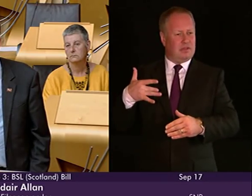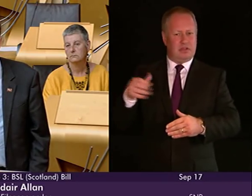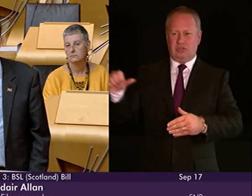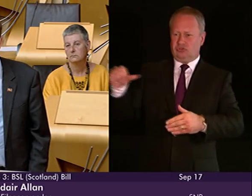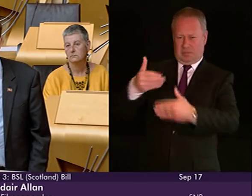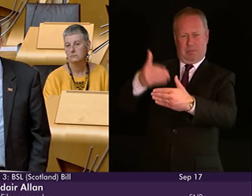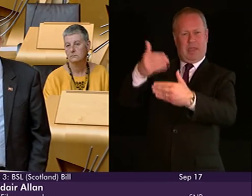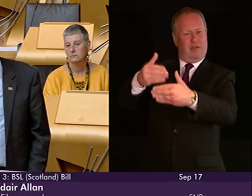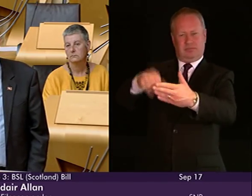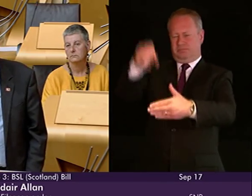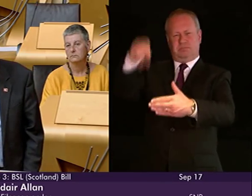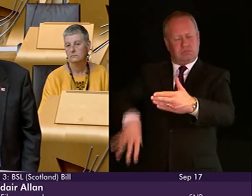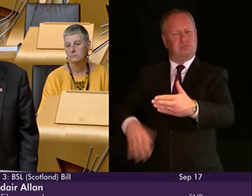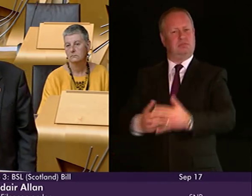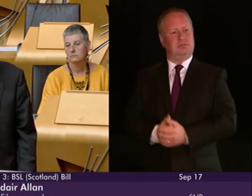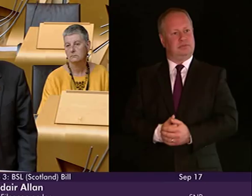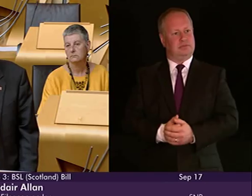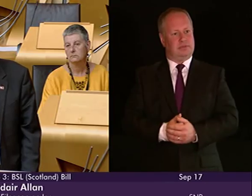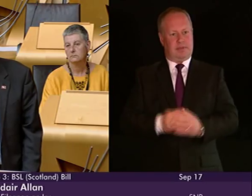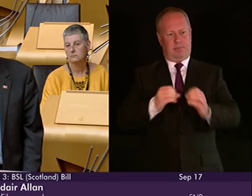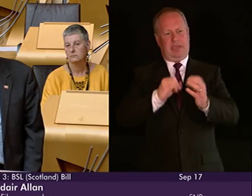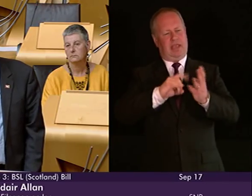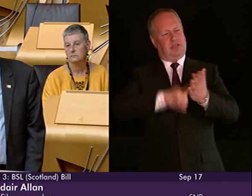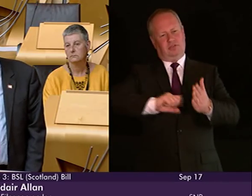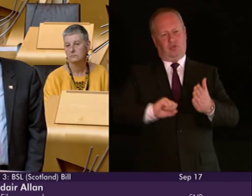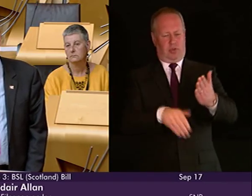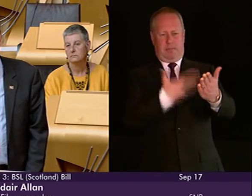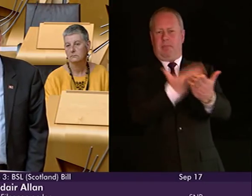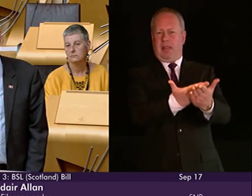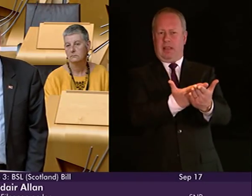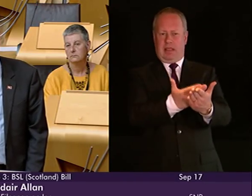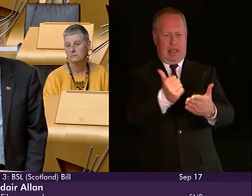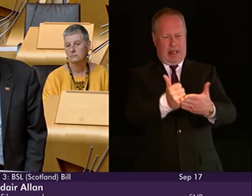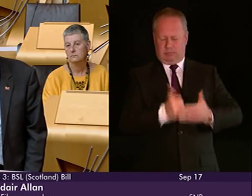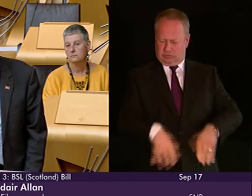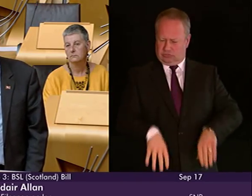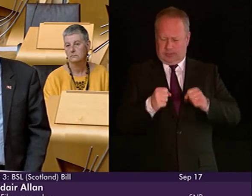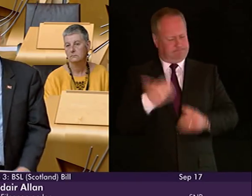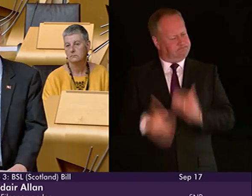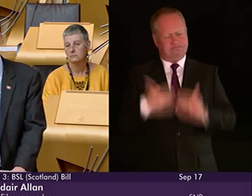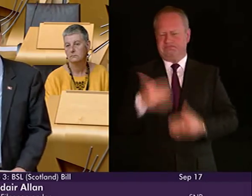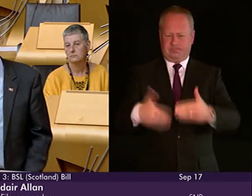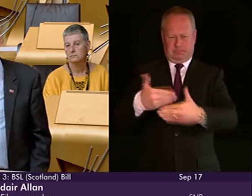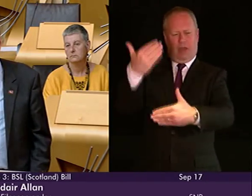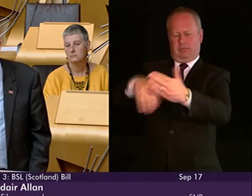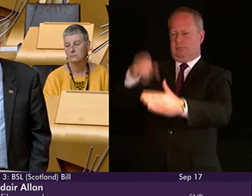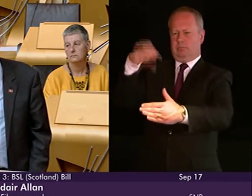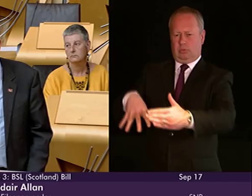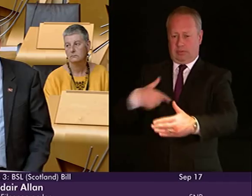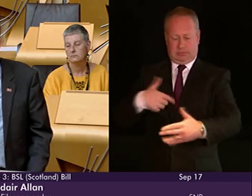in Scotland. The bill sets us firmly on the right path to address that. I therefore urge my fellow